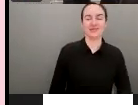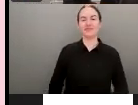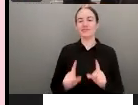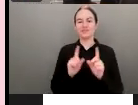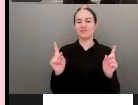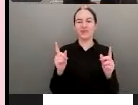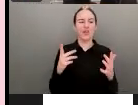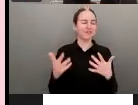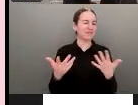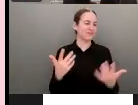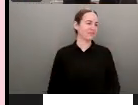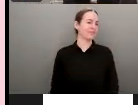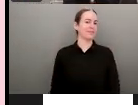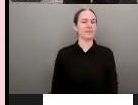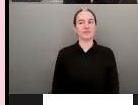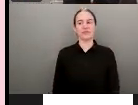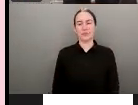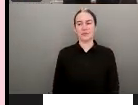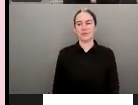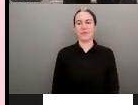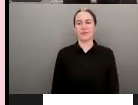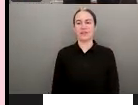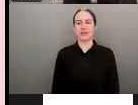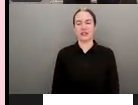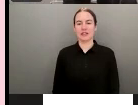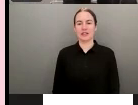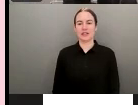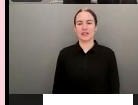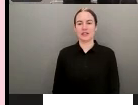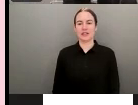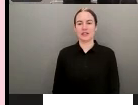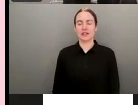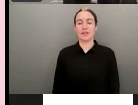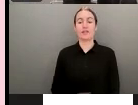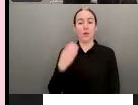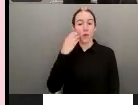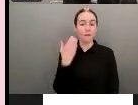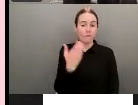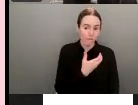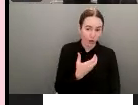that much available for mobile, compared to web, but like...